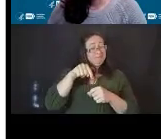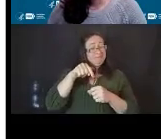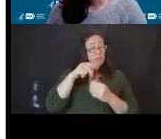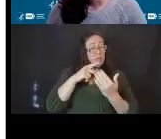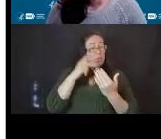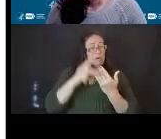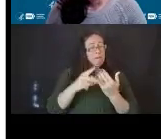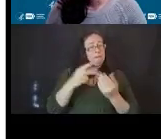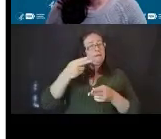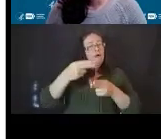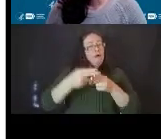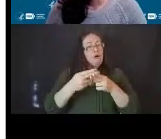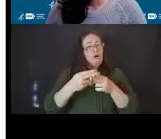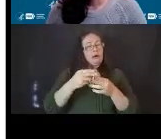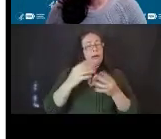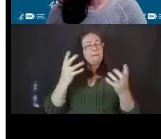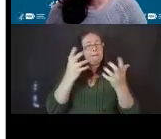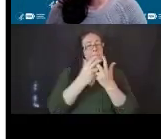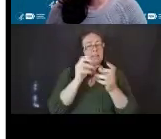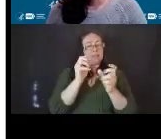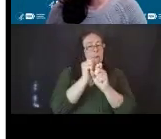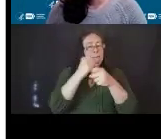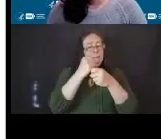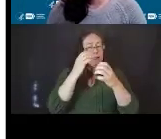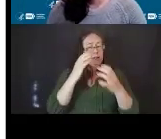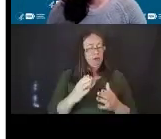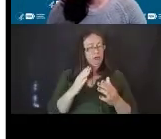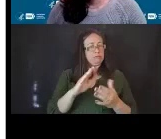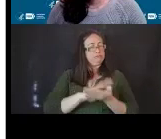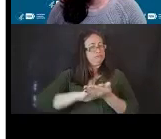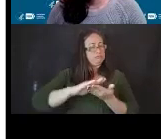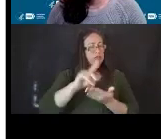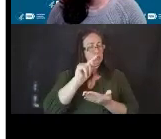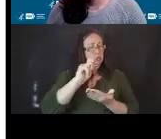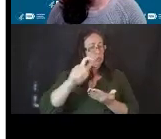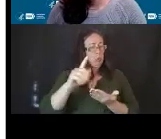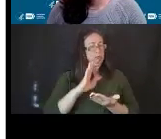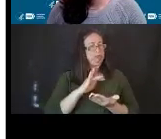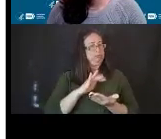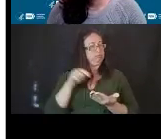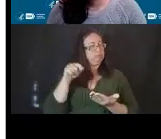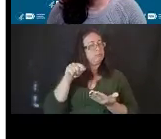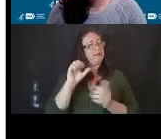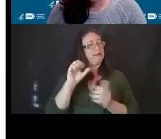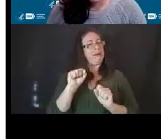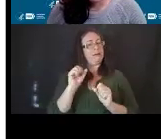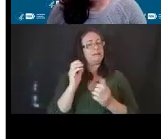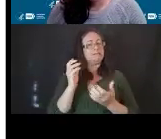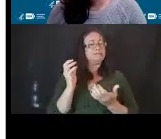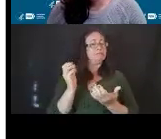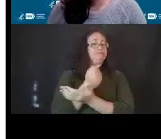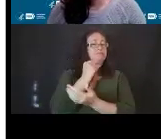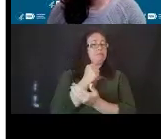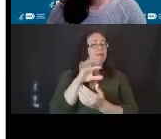and at that link, you can search keywords. You can search by institute. There's many different filters